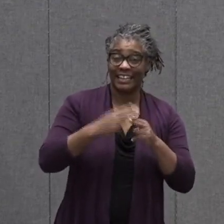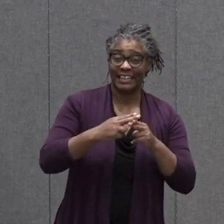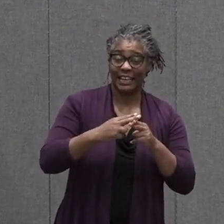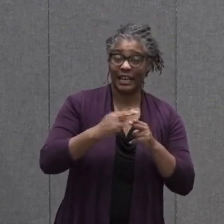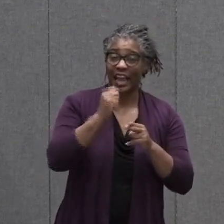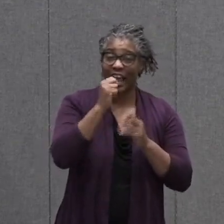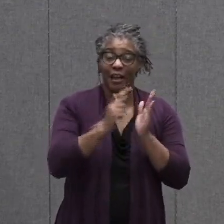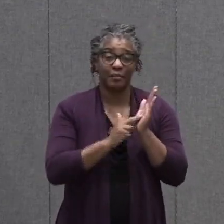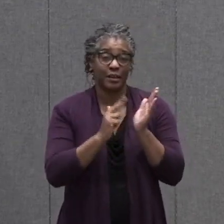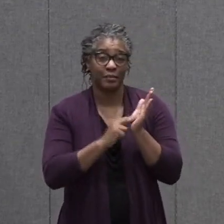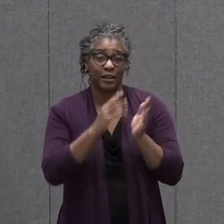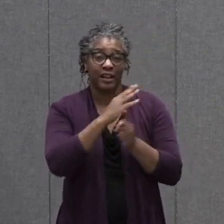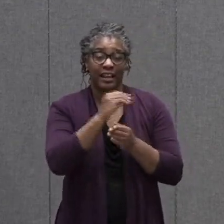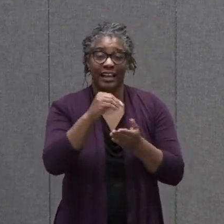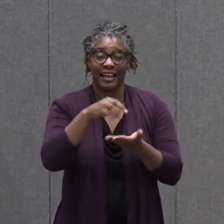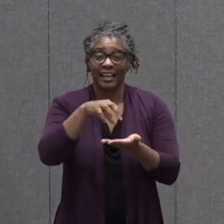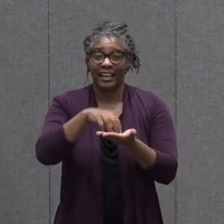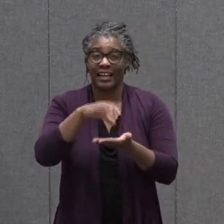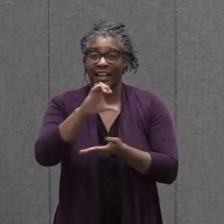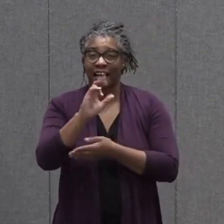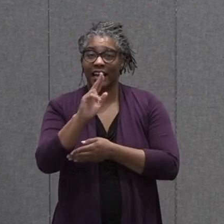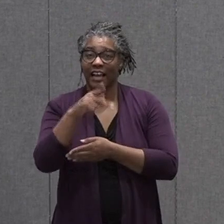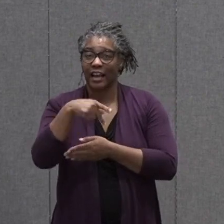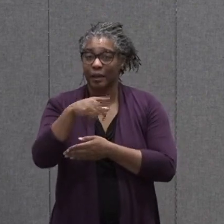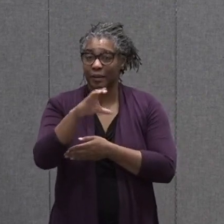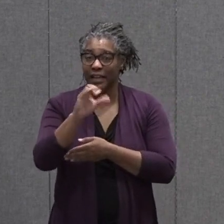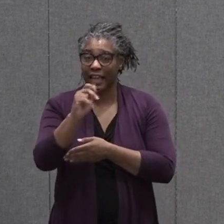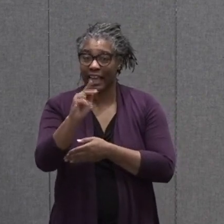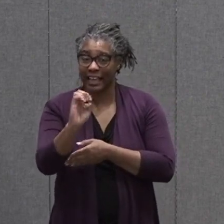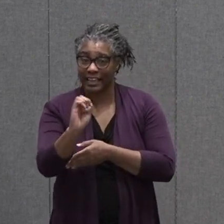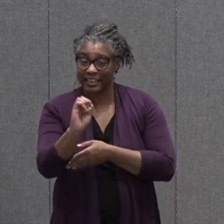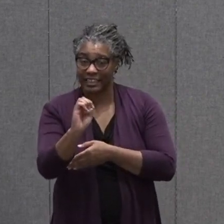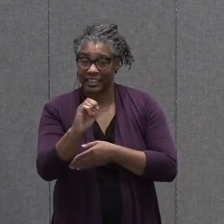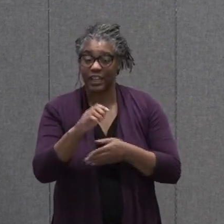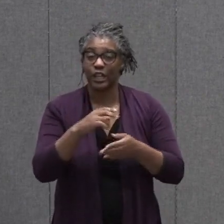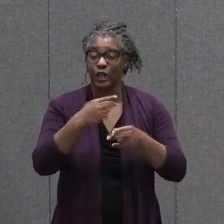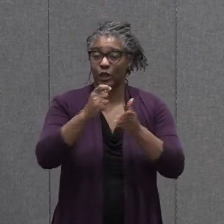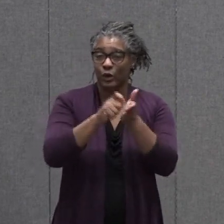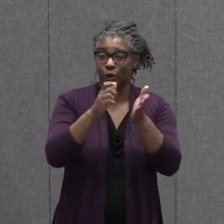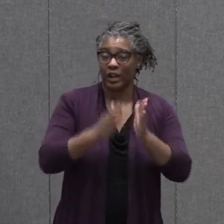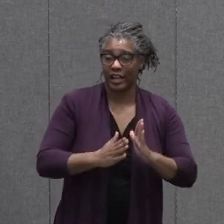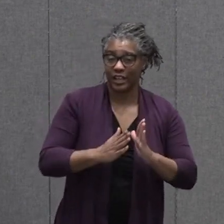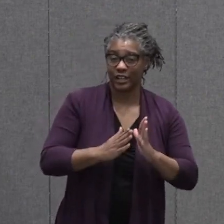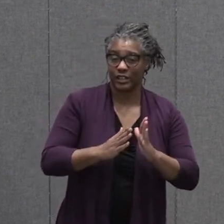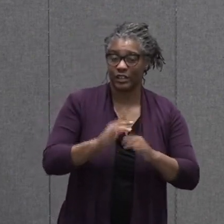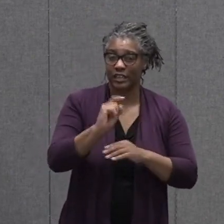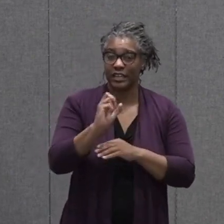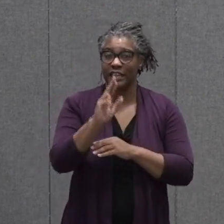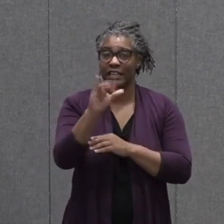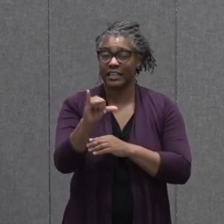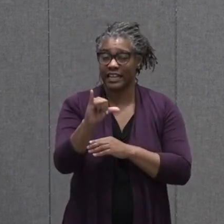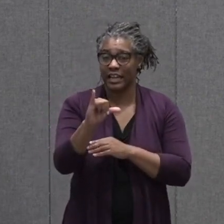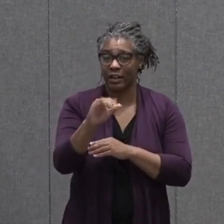This story was written and illustrated by Terry Border. It was published by Scholastic.